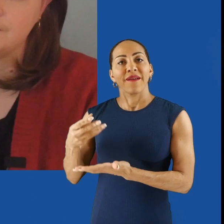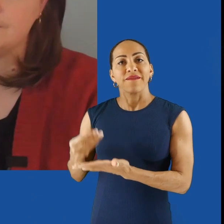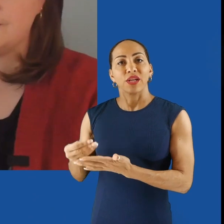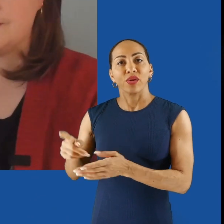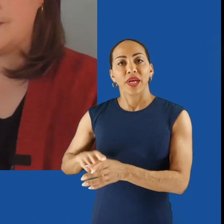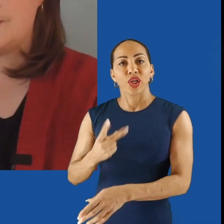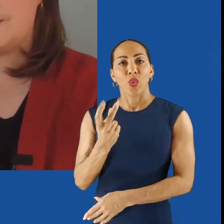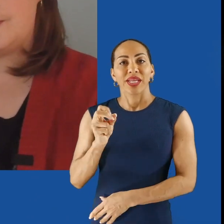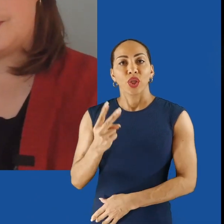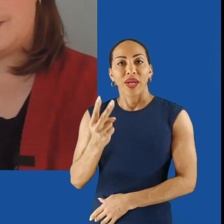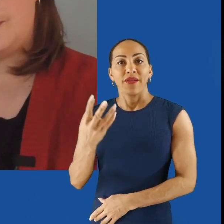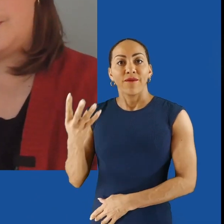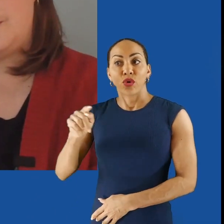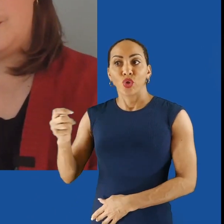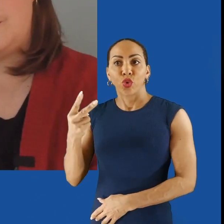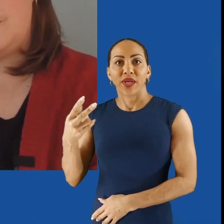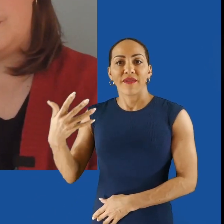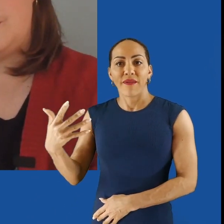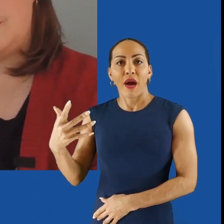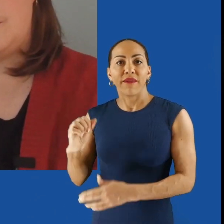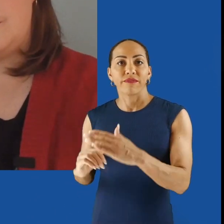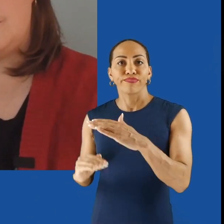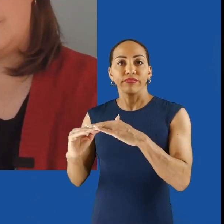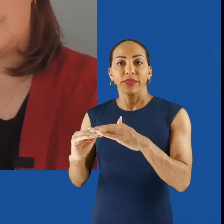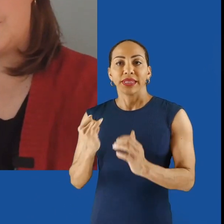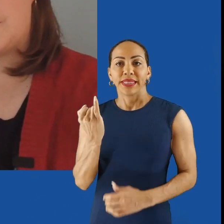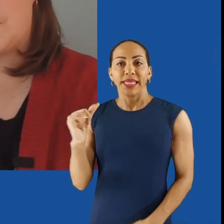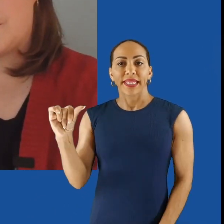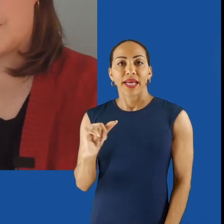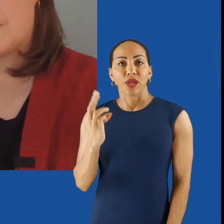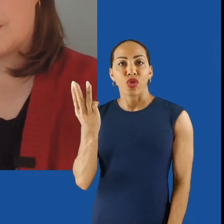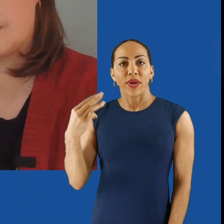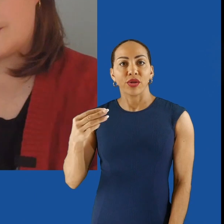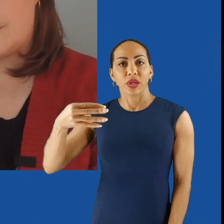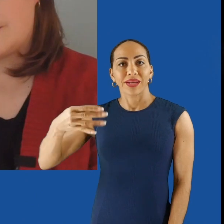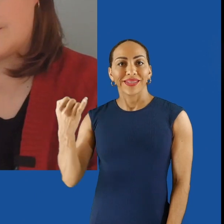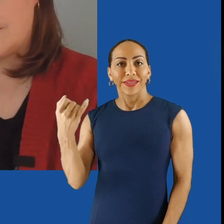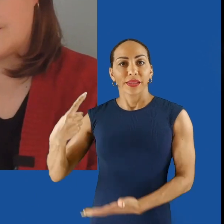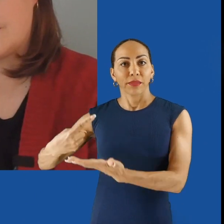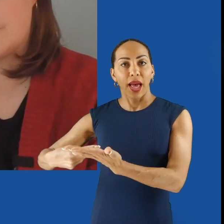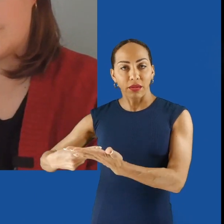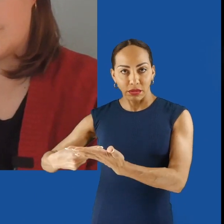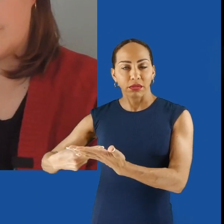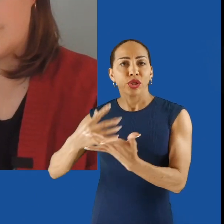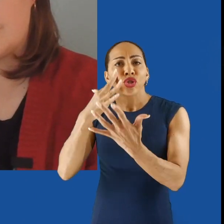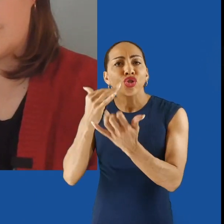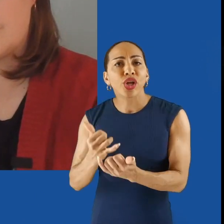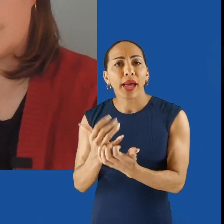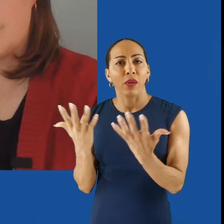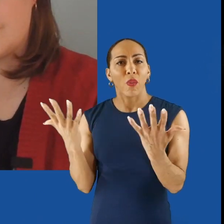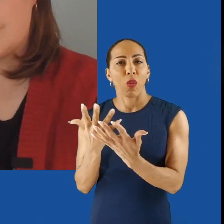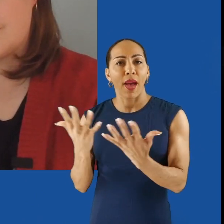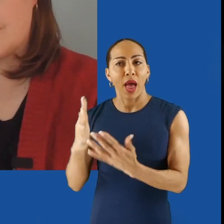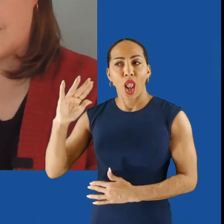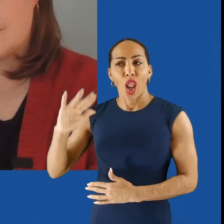For the financial year 2024-25, this amount is £6,396. You can always check the latest